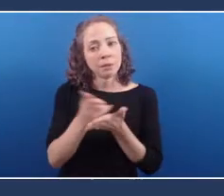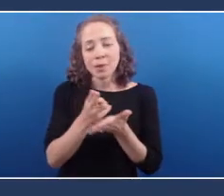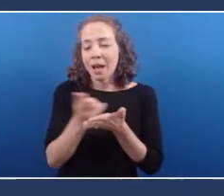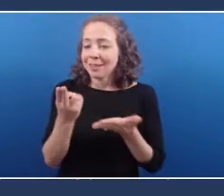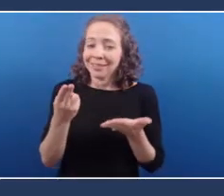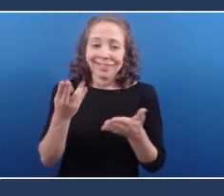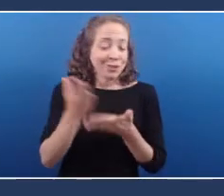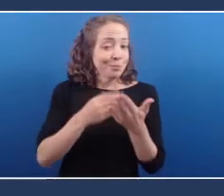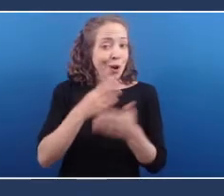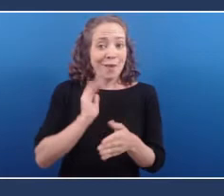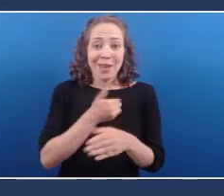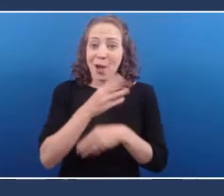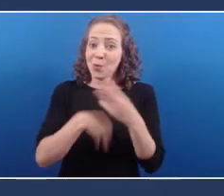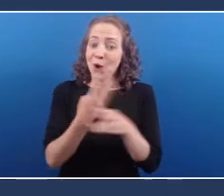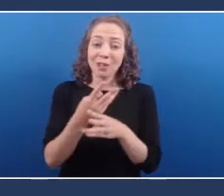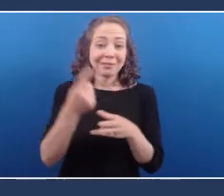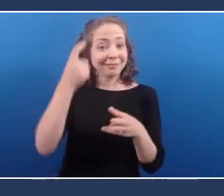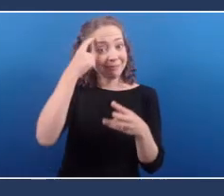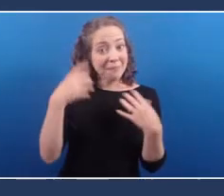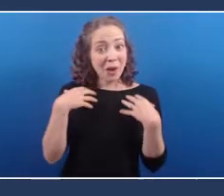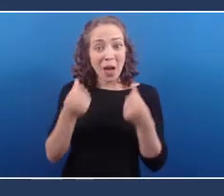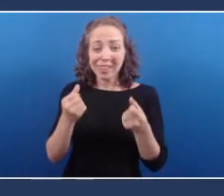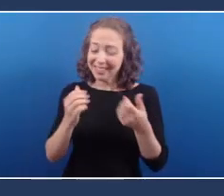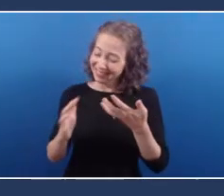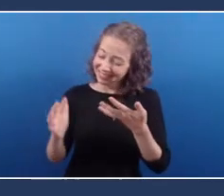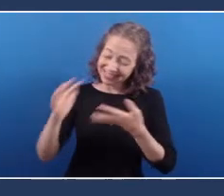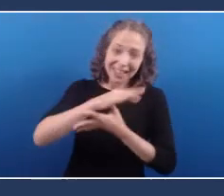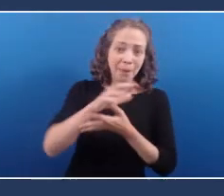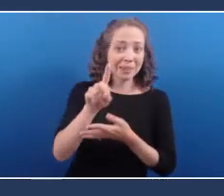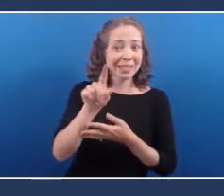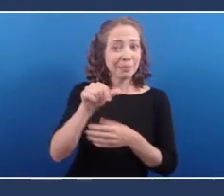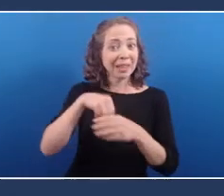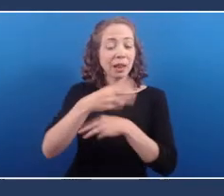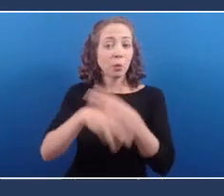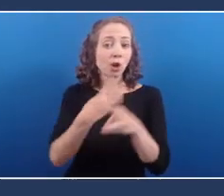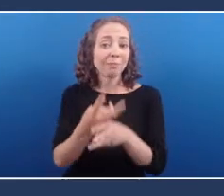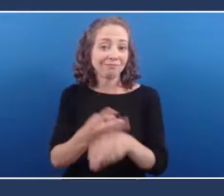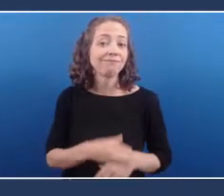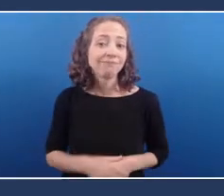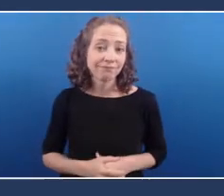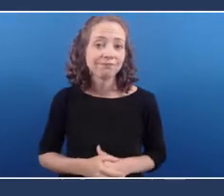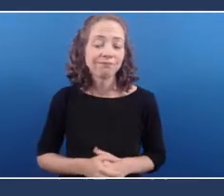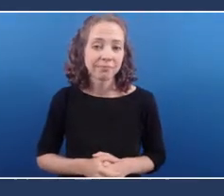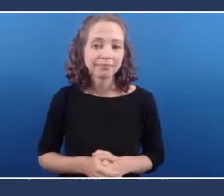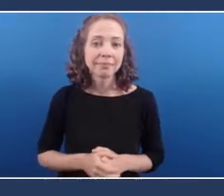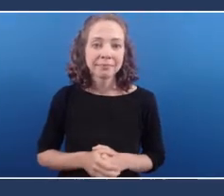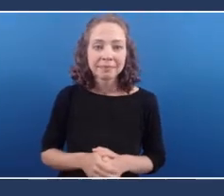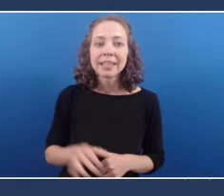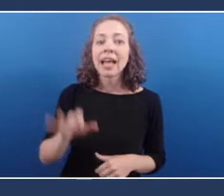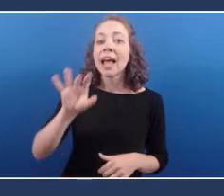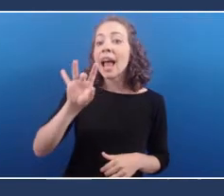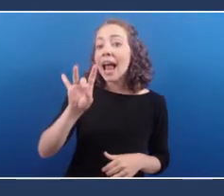Mental Health is the number one disability in the world today. And in fact, 83% of people will have